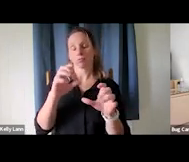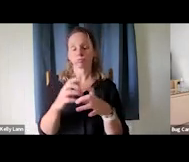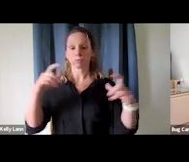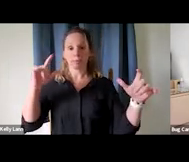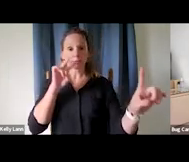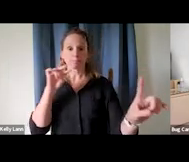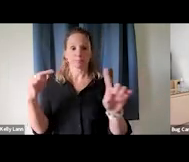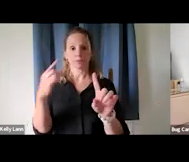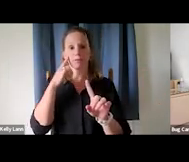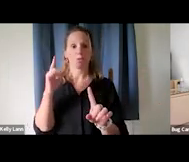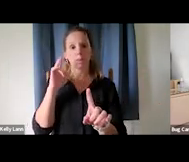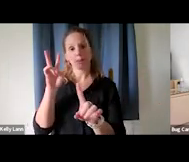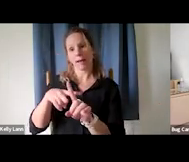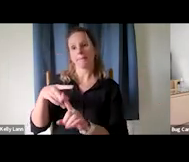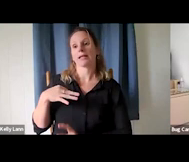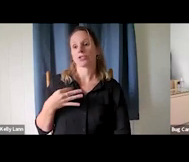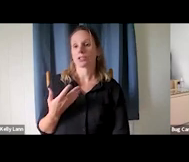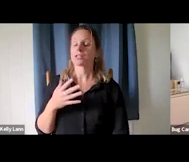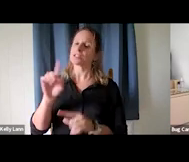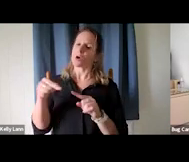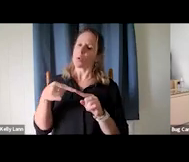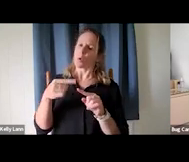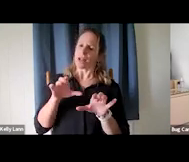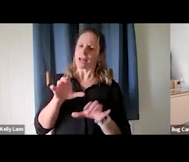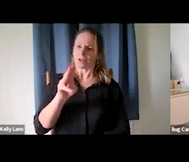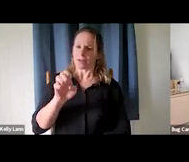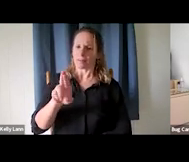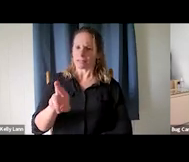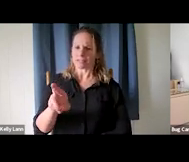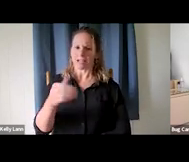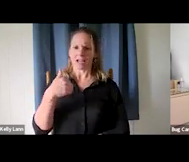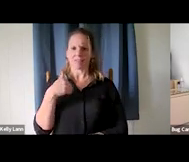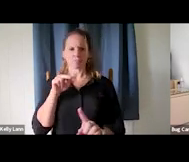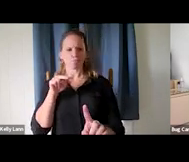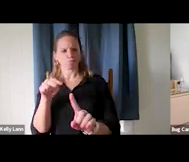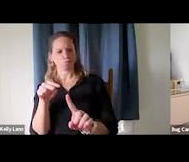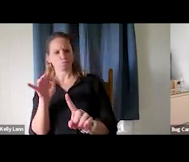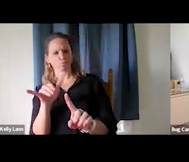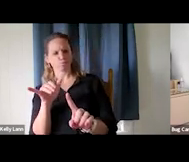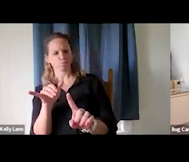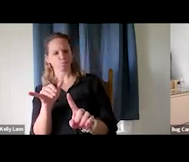And so when I dive into an MSR, I'm always looking from this angle, I'm always thinking what's going to win the case